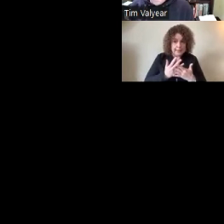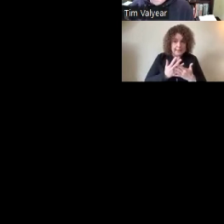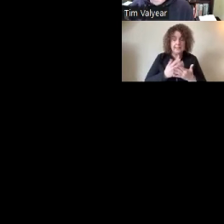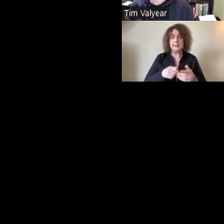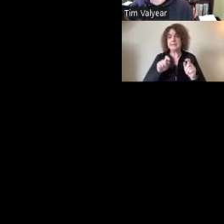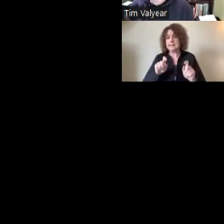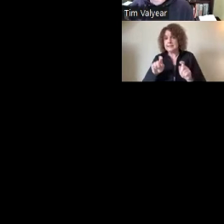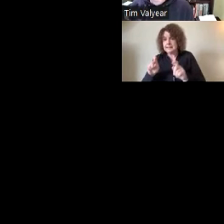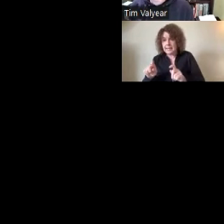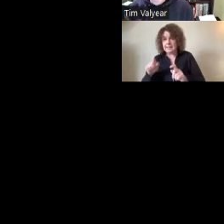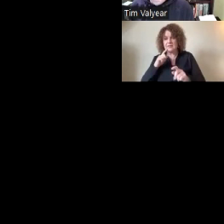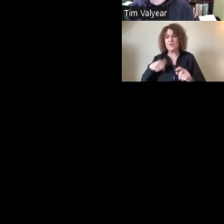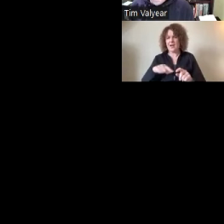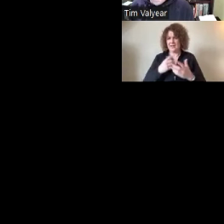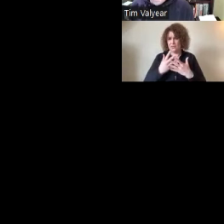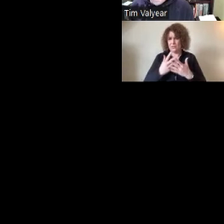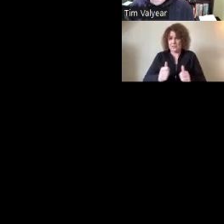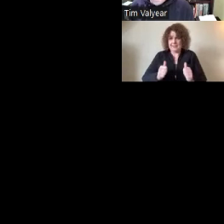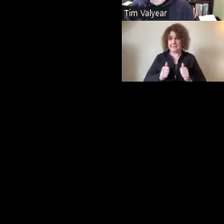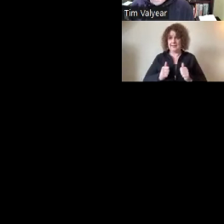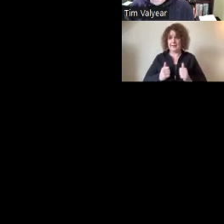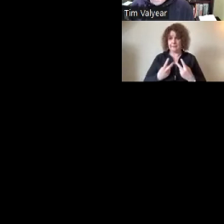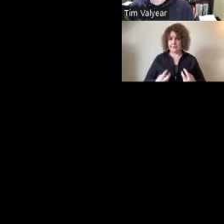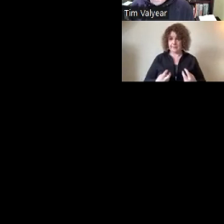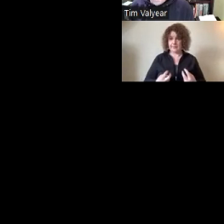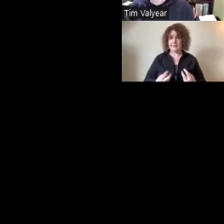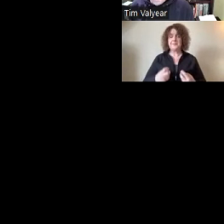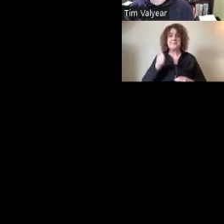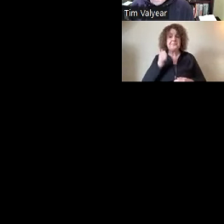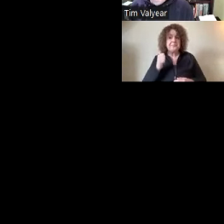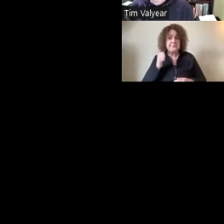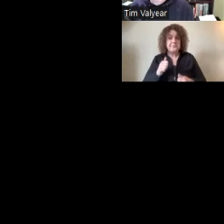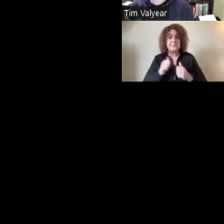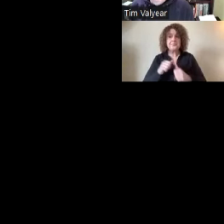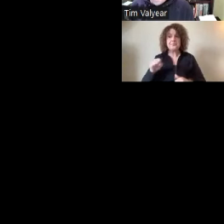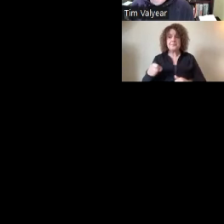crowds and ensuring proper ventilation. Knowing the kind of screening